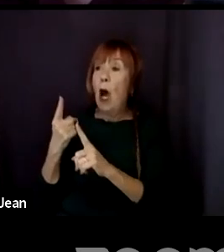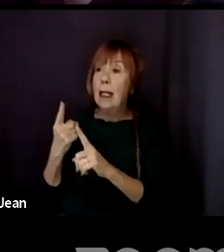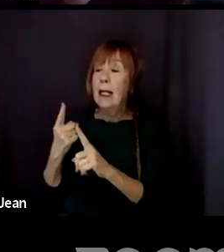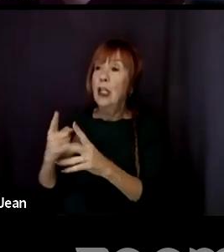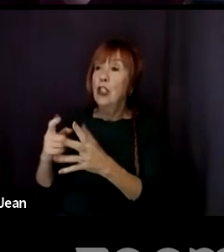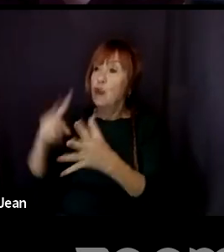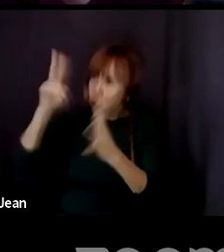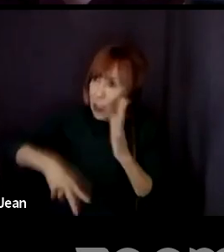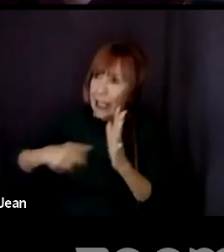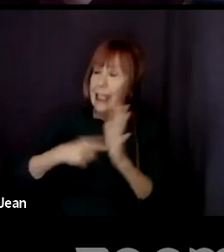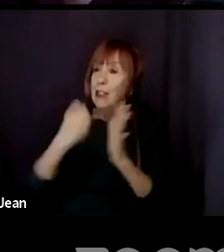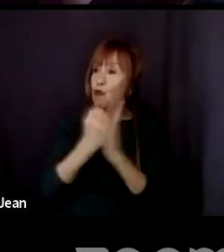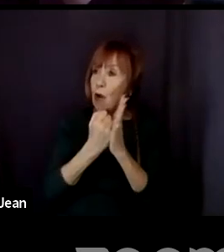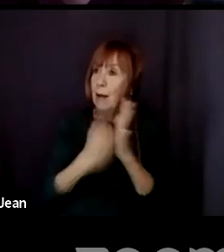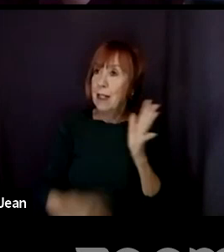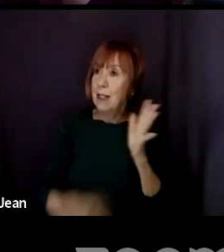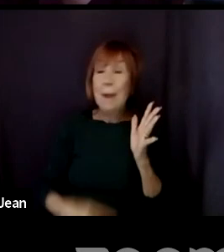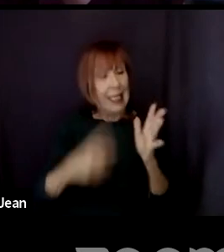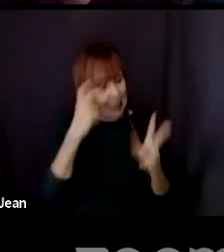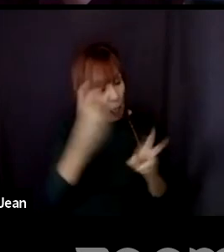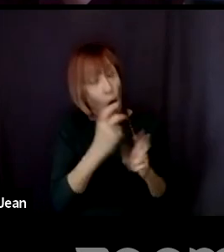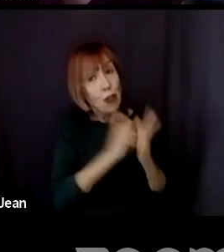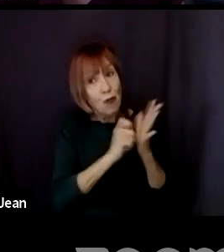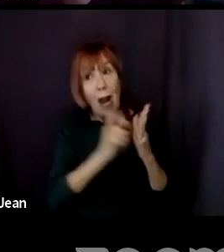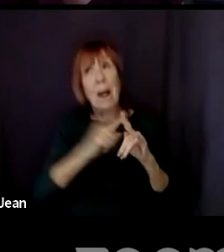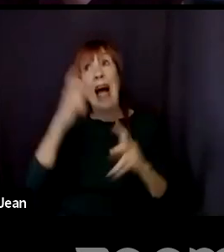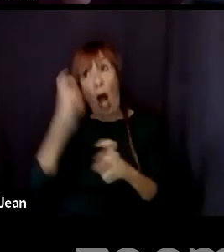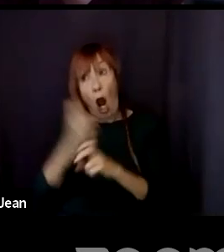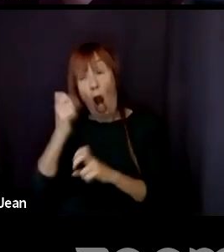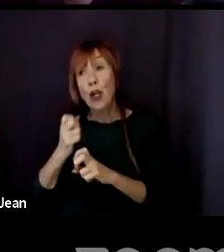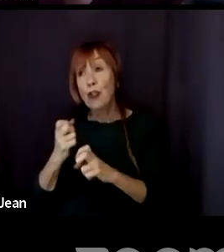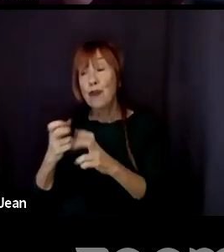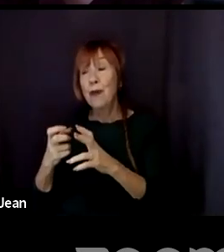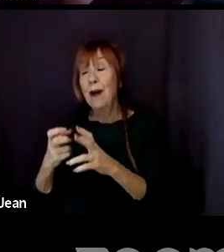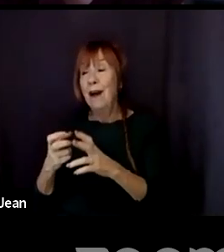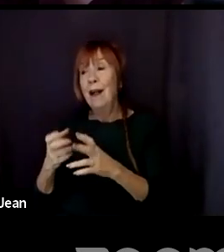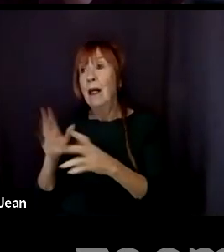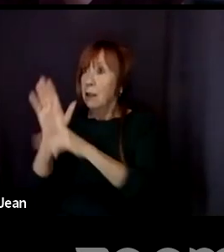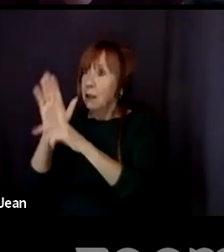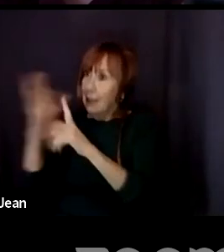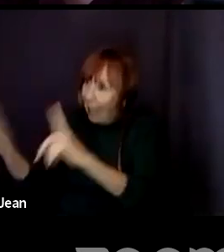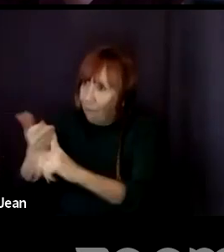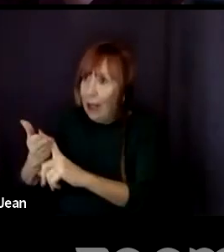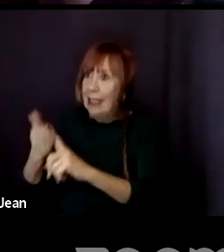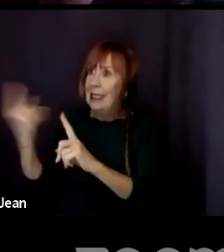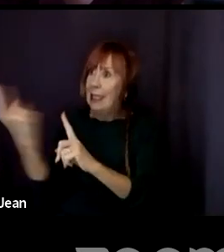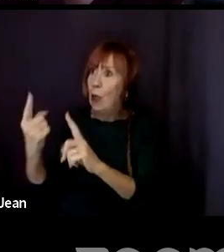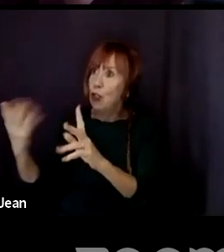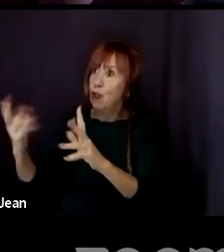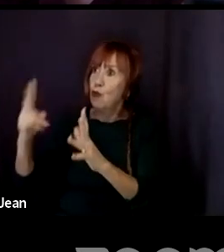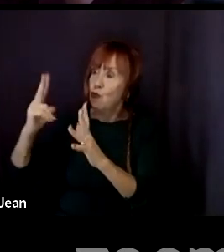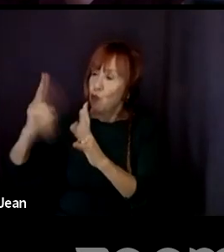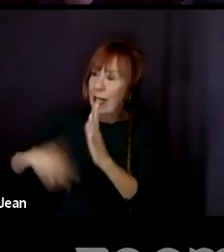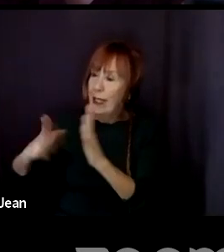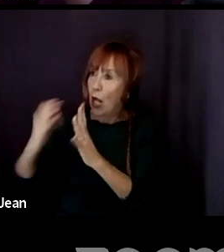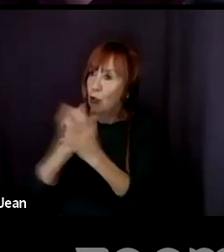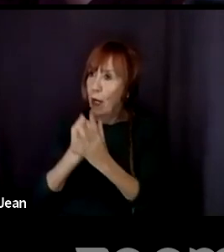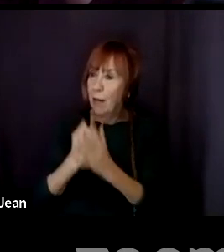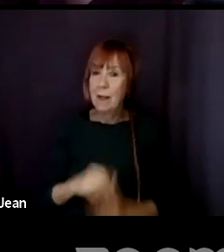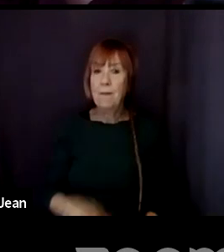And so it's the, I totally I've heard stories of people who've like uploaded something to the blacklist